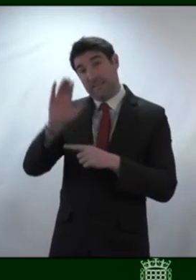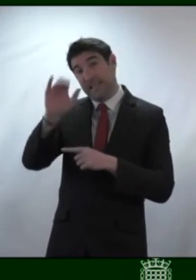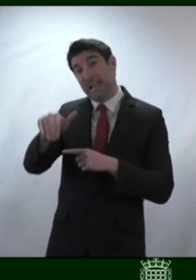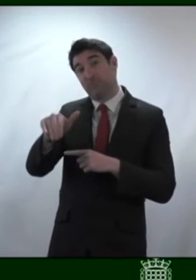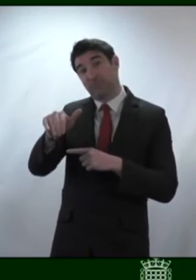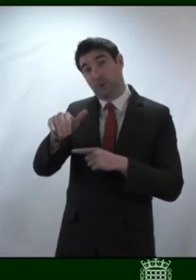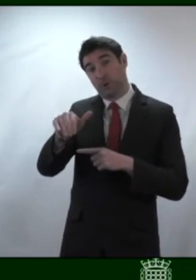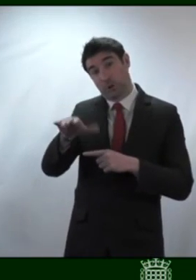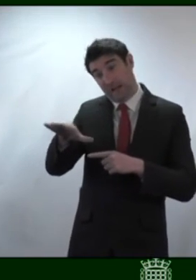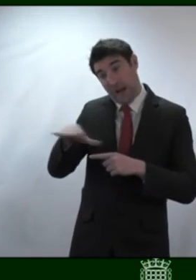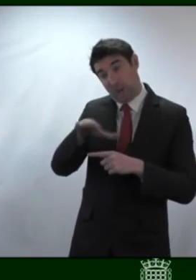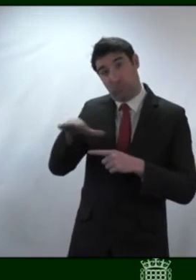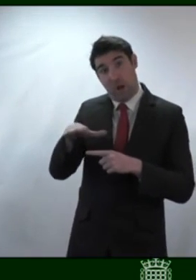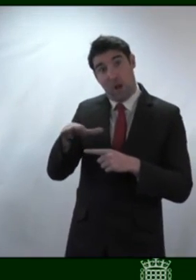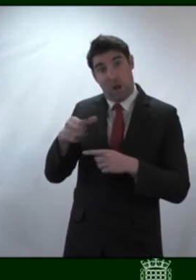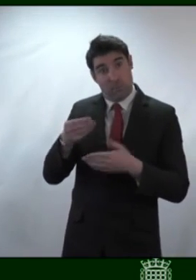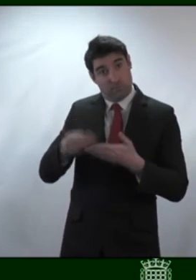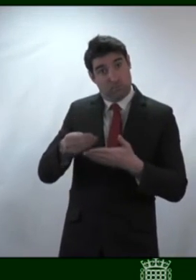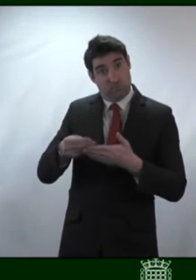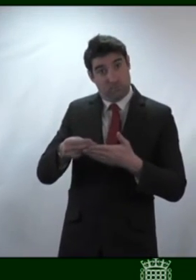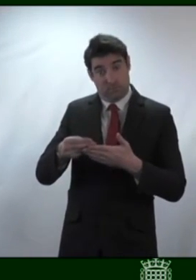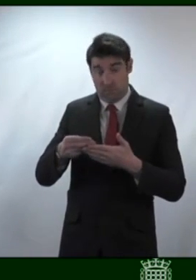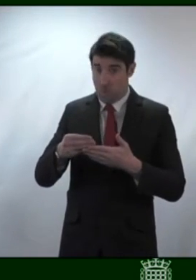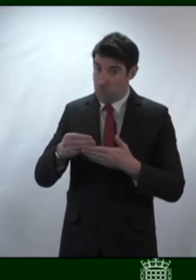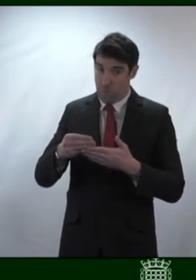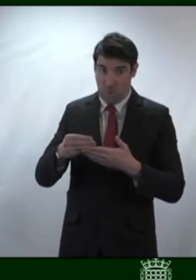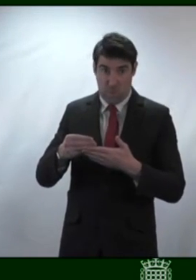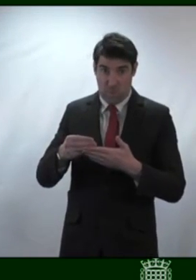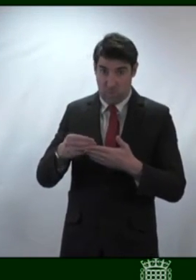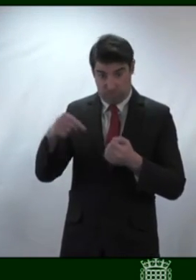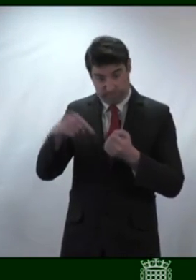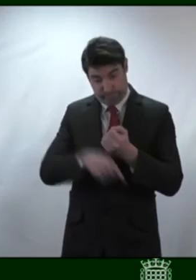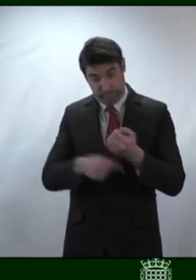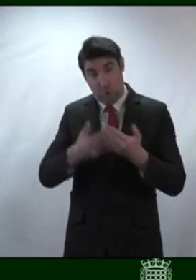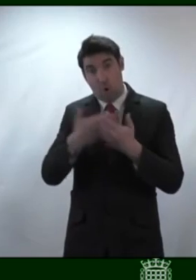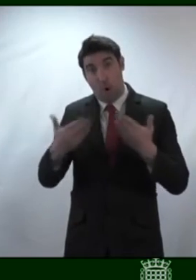and many have been left with deficits that they cannot fill. Will my right hon. Friend work with